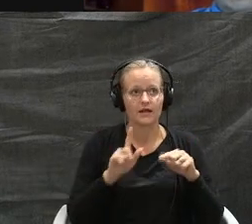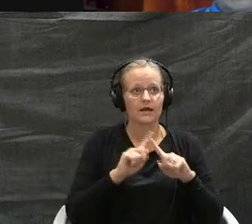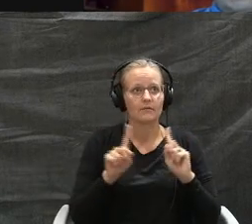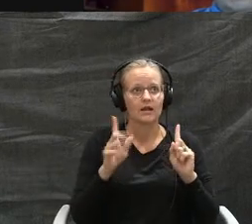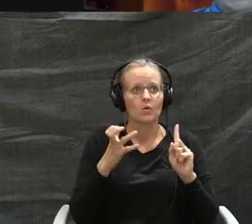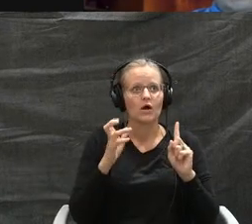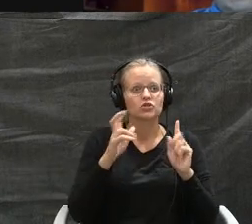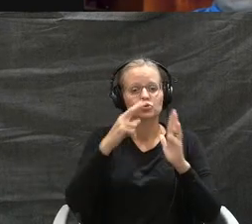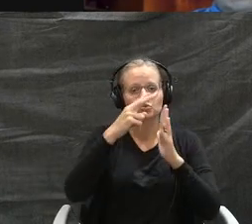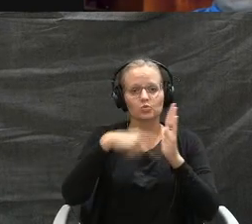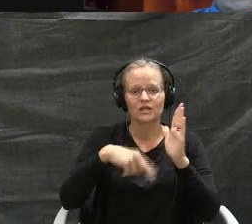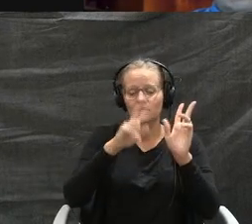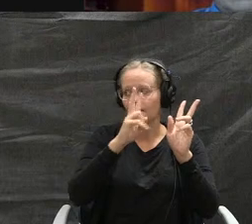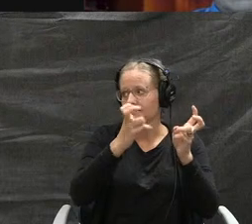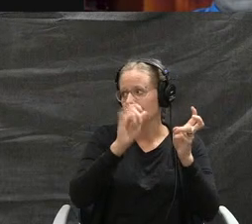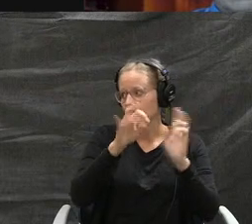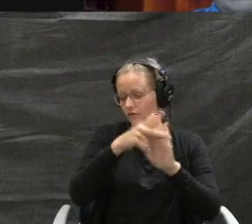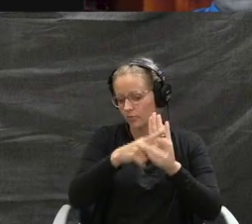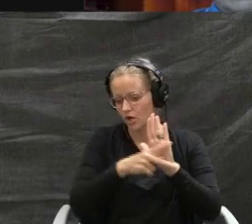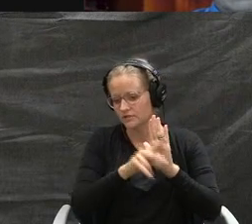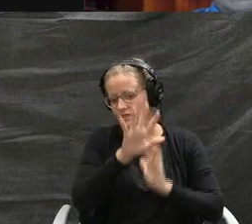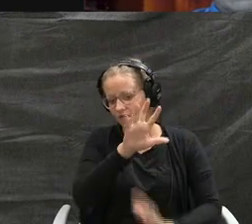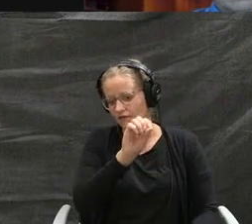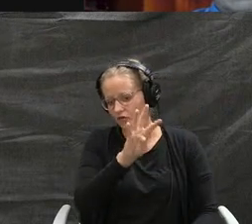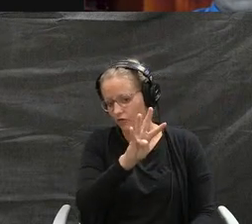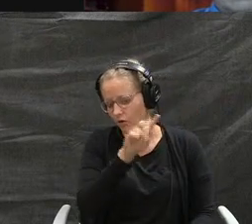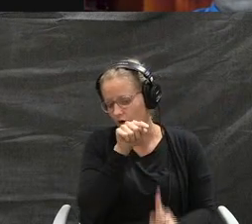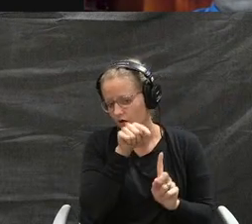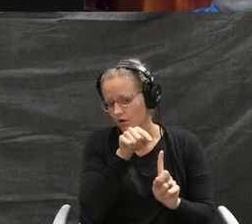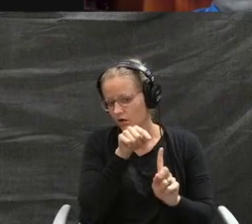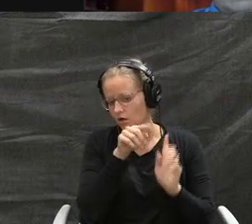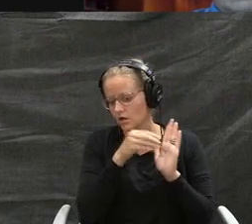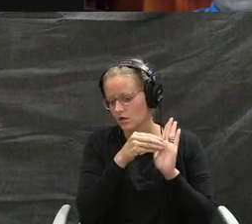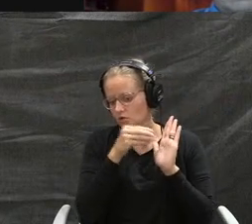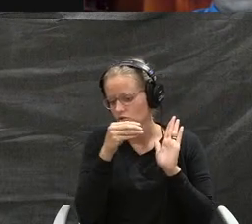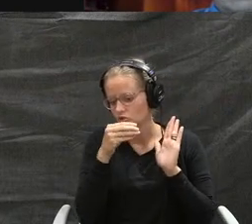these policies. Policy 504 is our student dressed an grooming